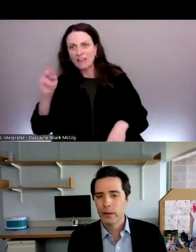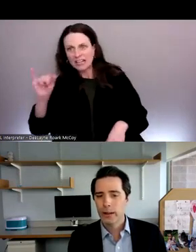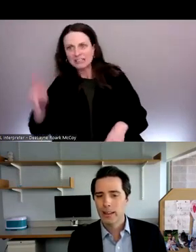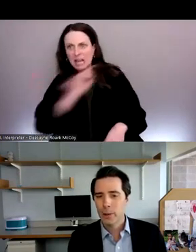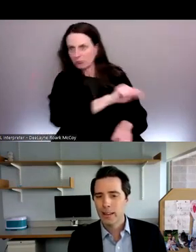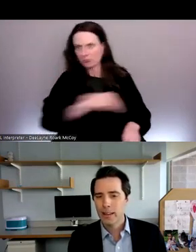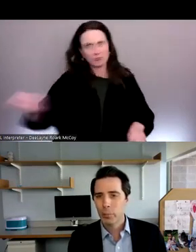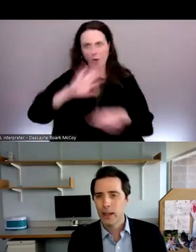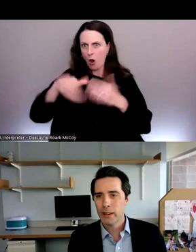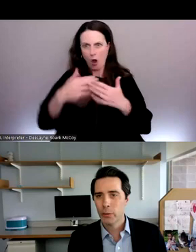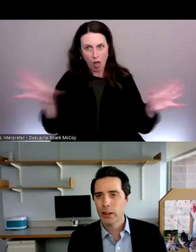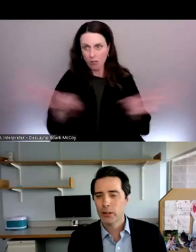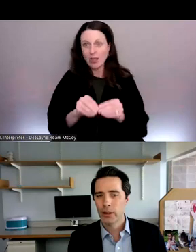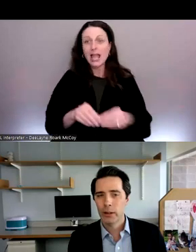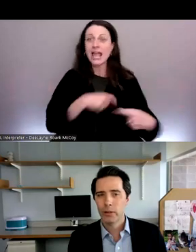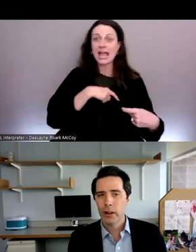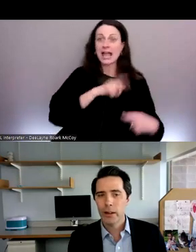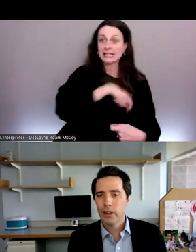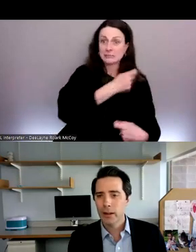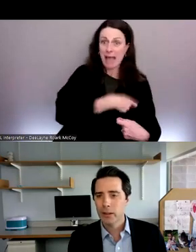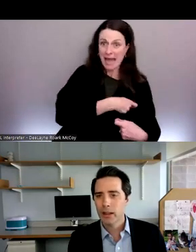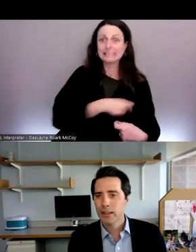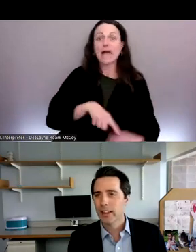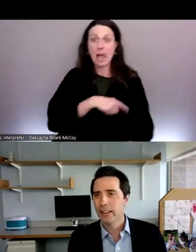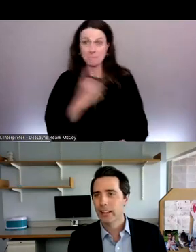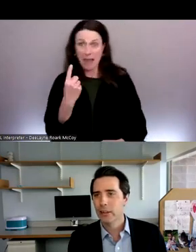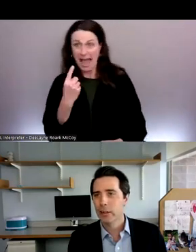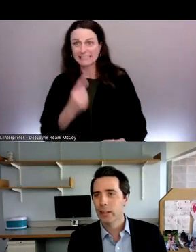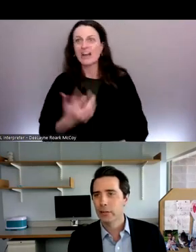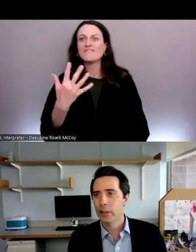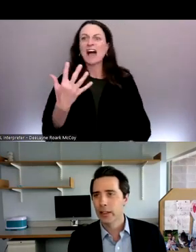that Hispanics and blacks were actually